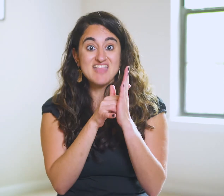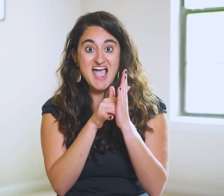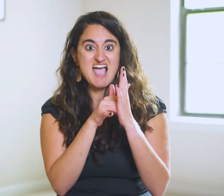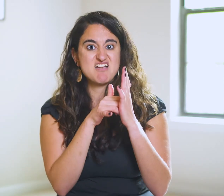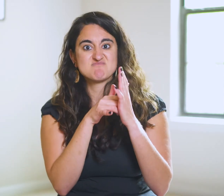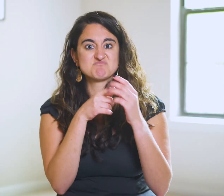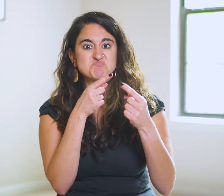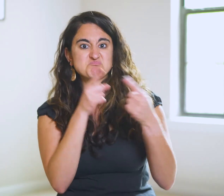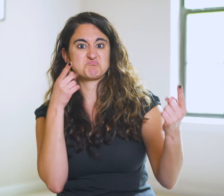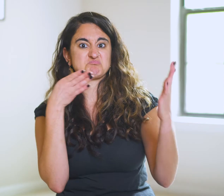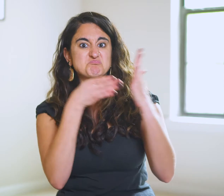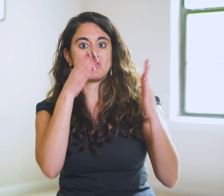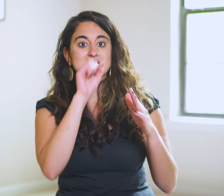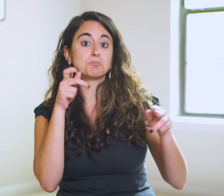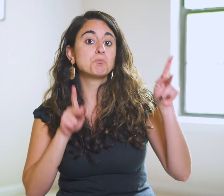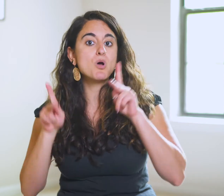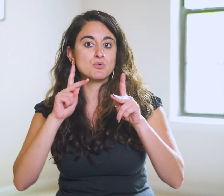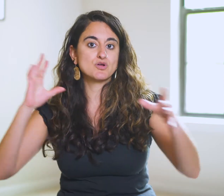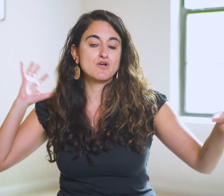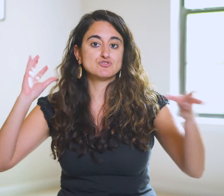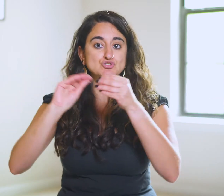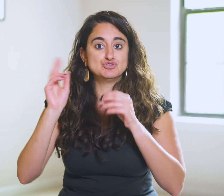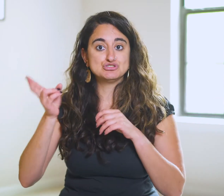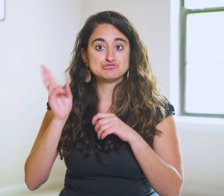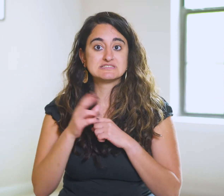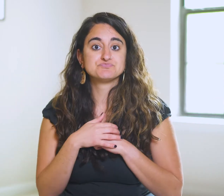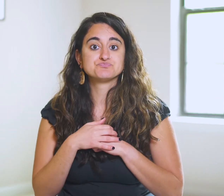that have opposed God’s people throughout history.